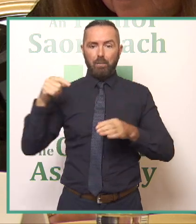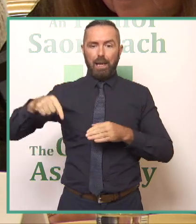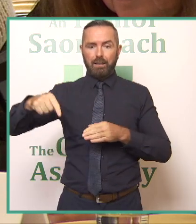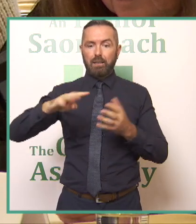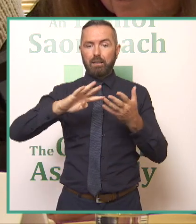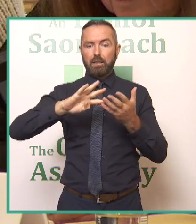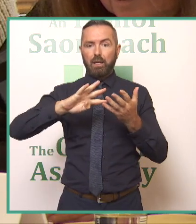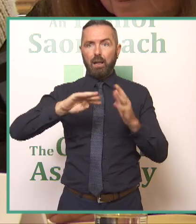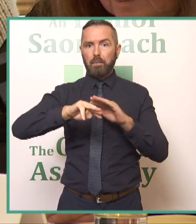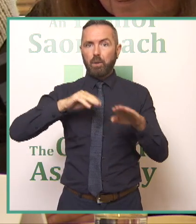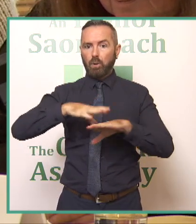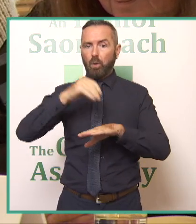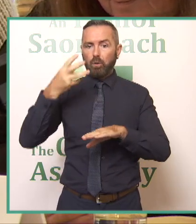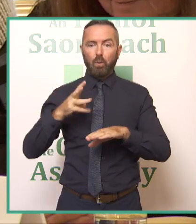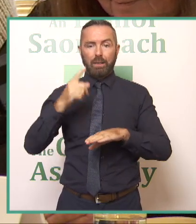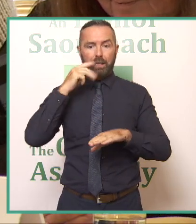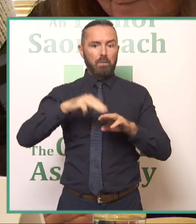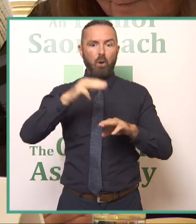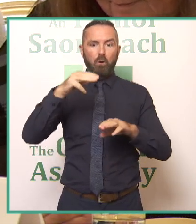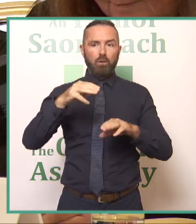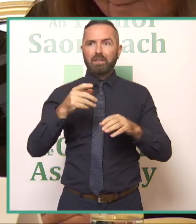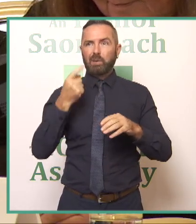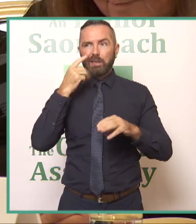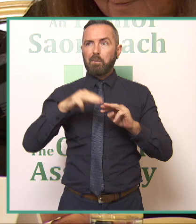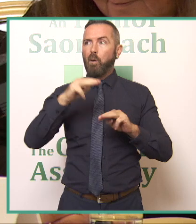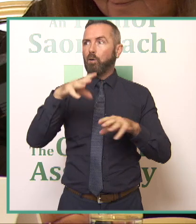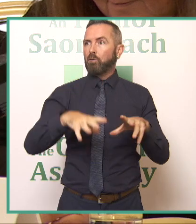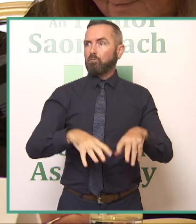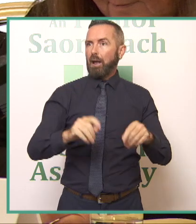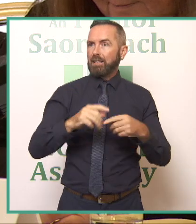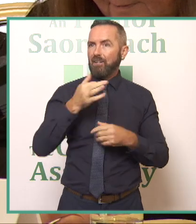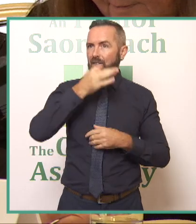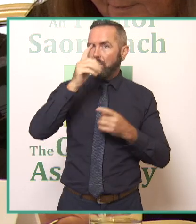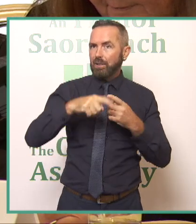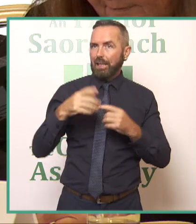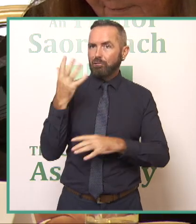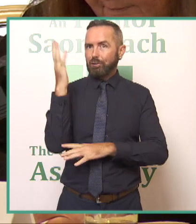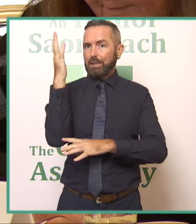so you'd see more grass and flowers than you see the tiny trees but a year before that that